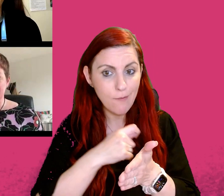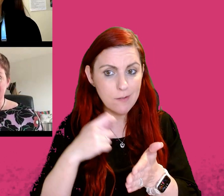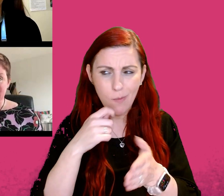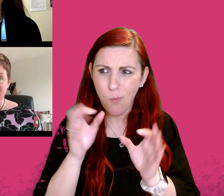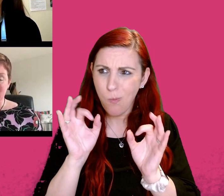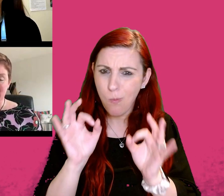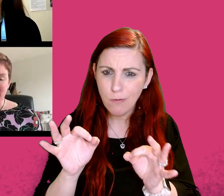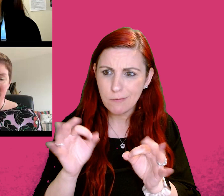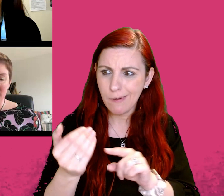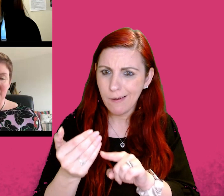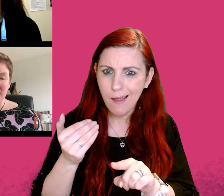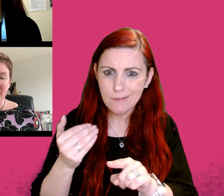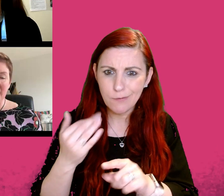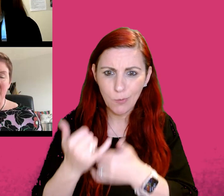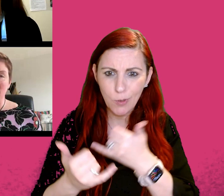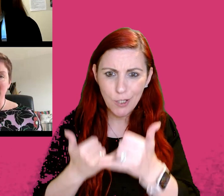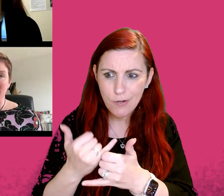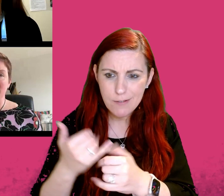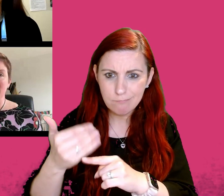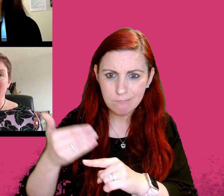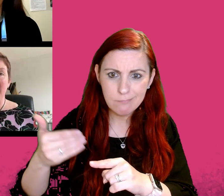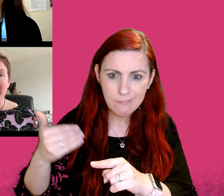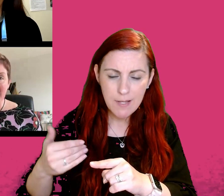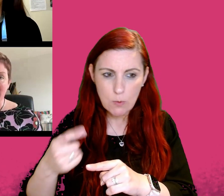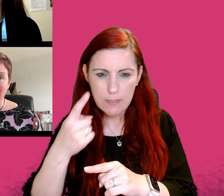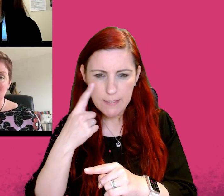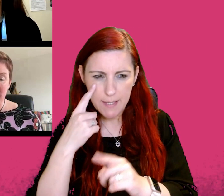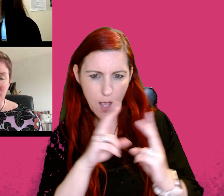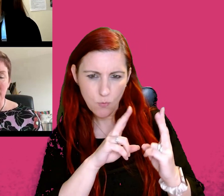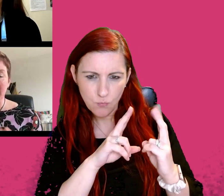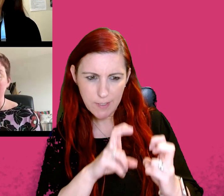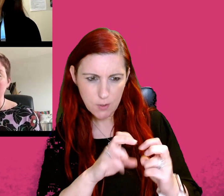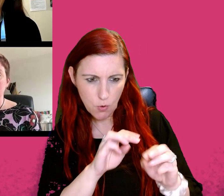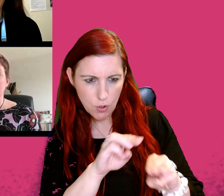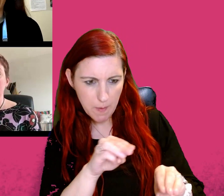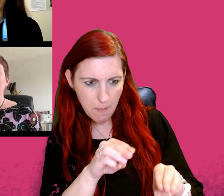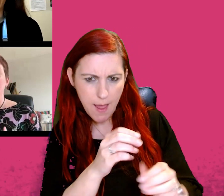in the last number of years years to see how researchers are actively looking to engage with